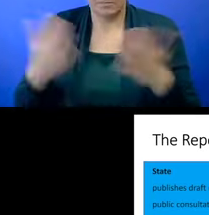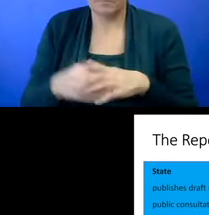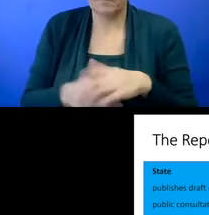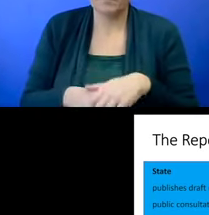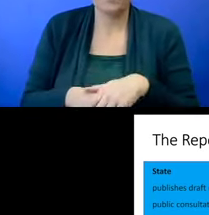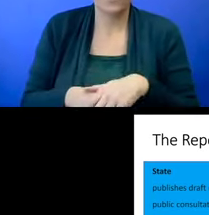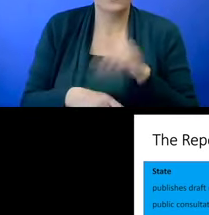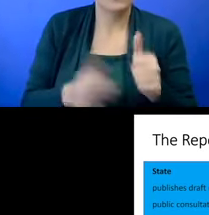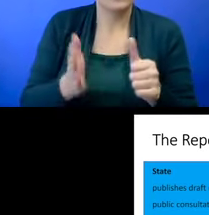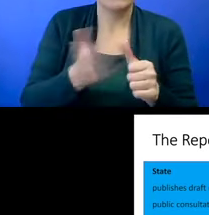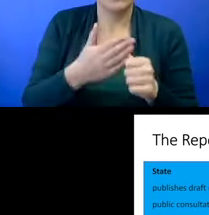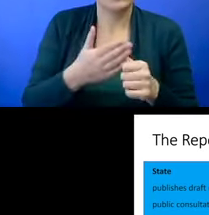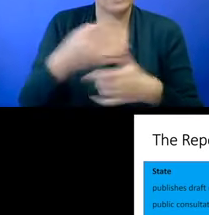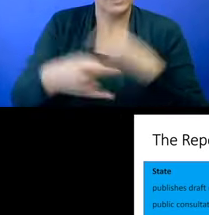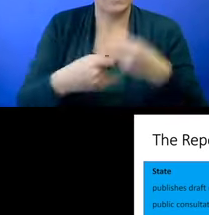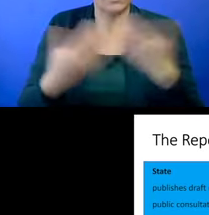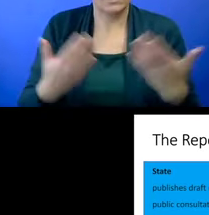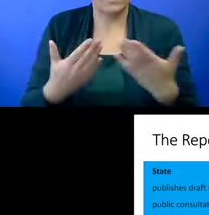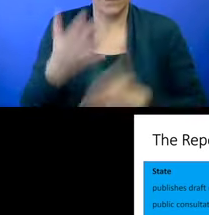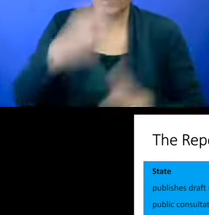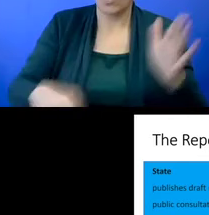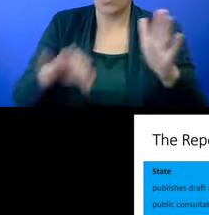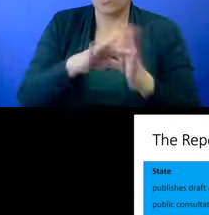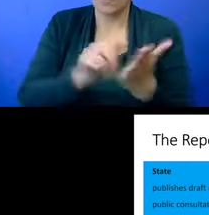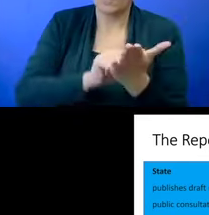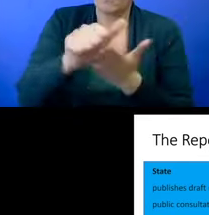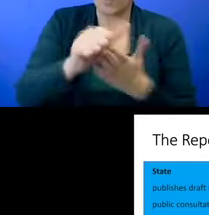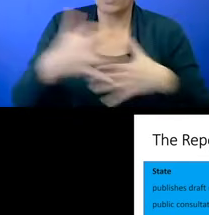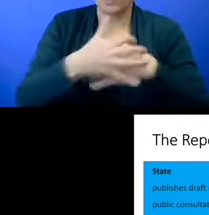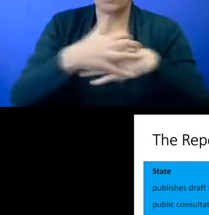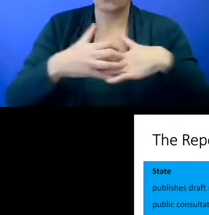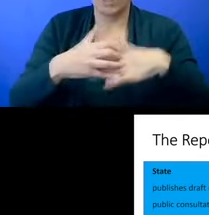The first thing that happens is that the State publishes a draft report.